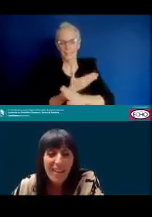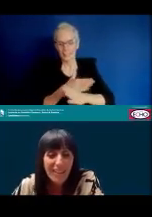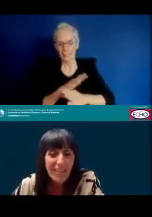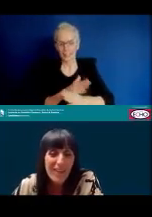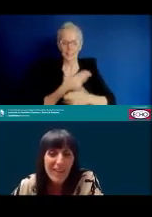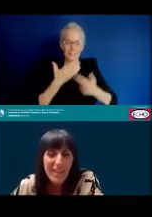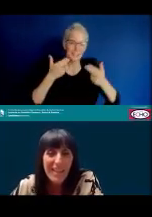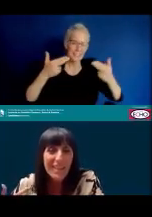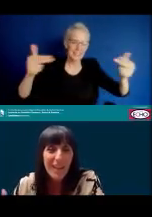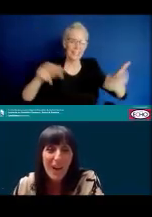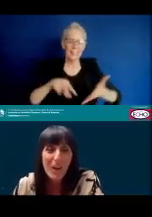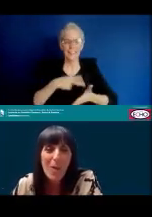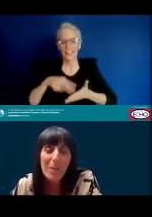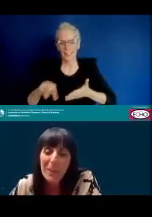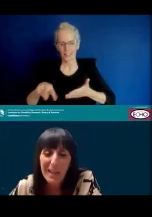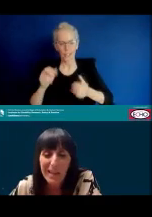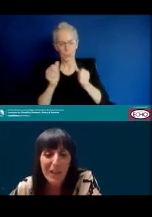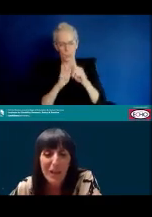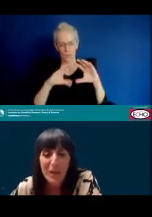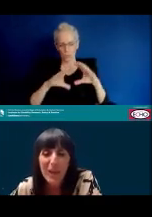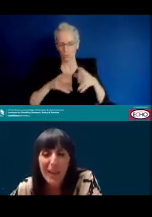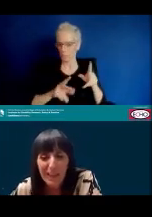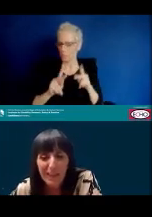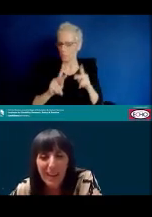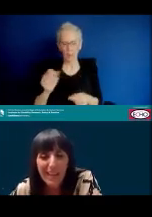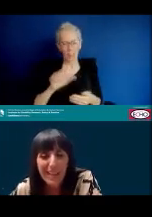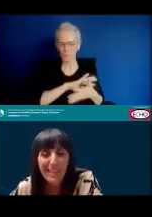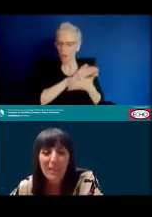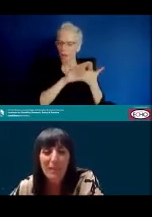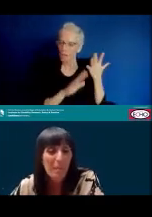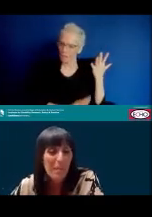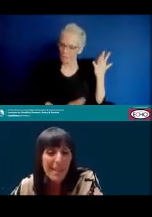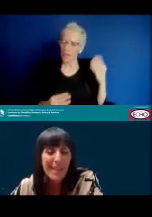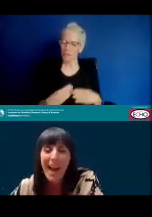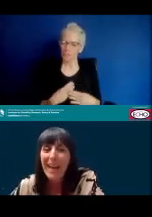all of those things are what bring us joy? Right? For me, I